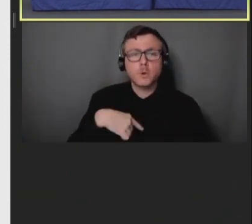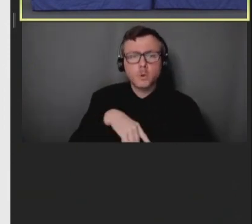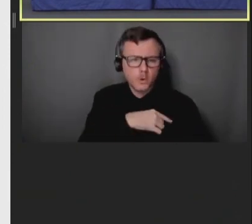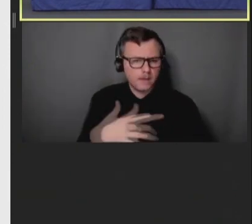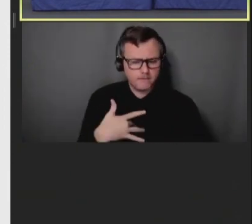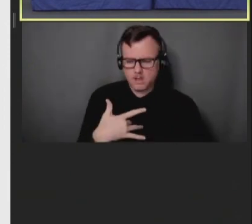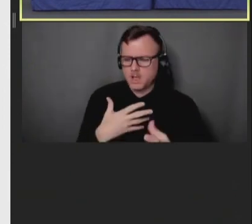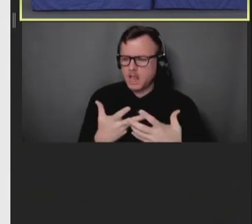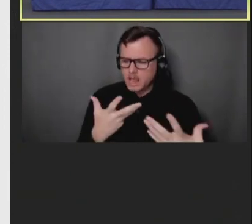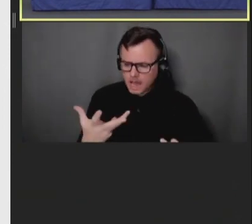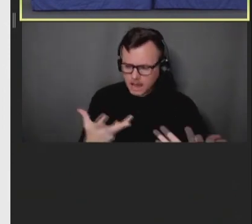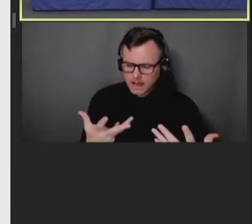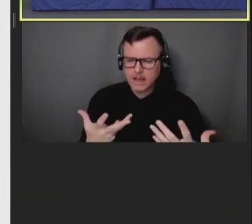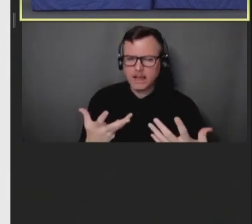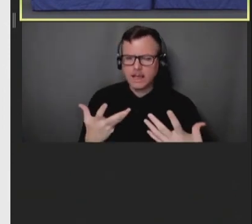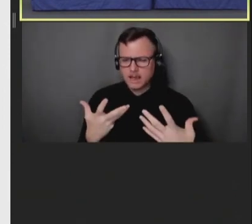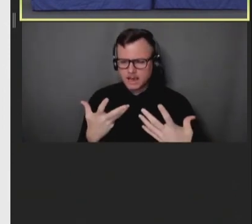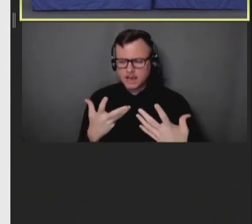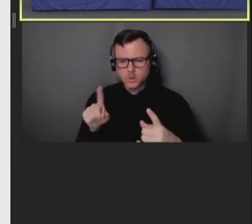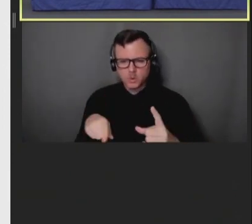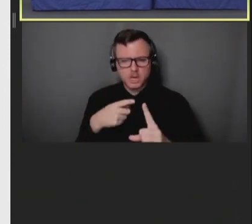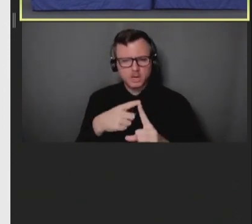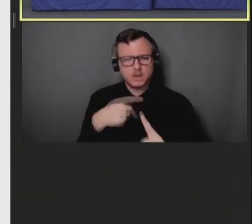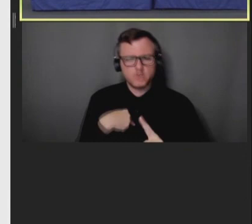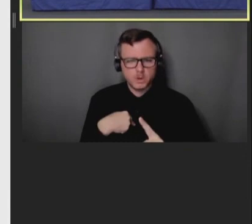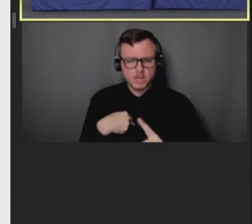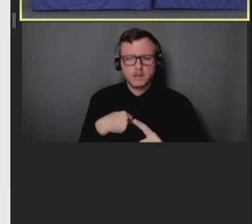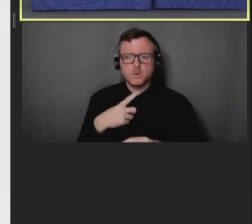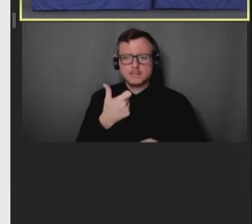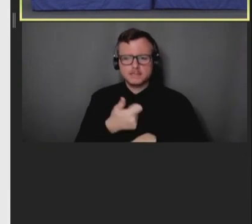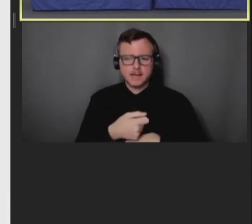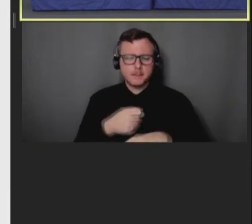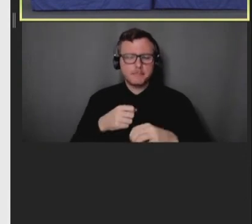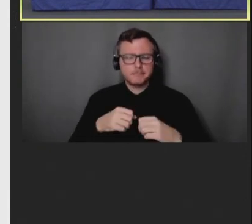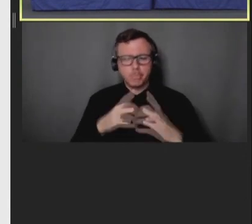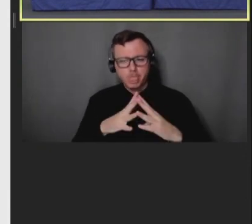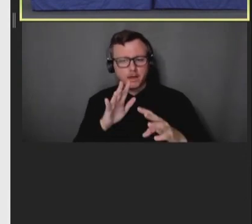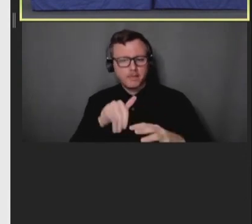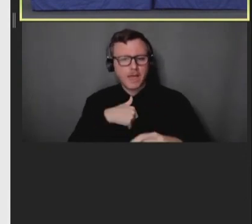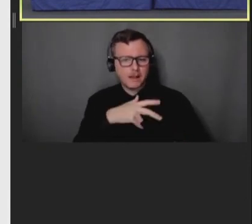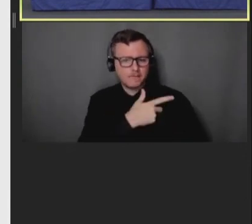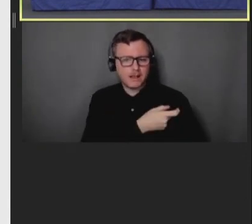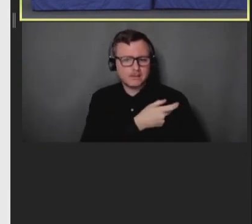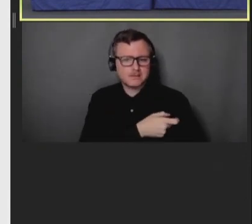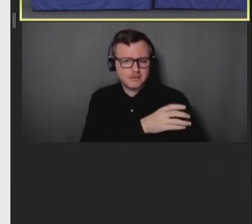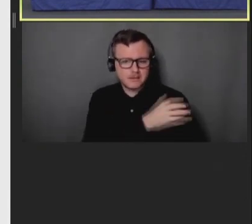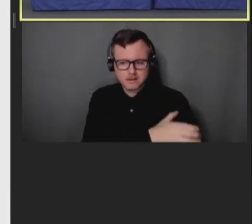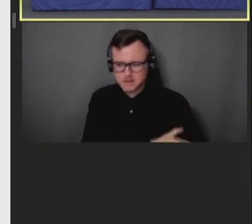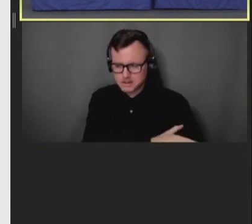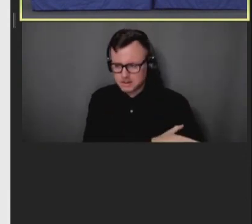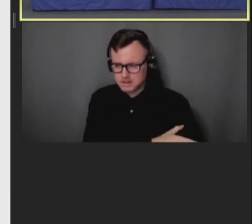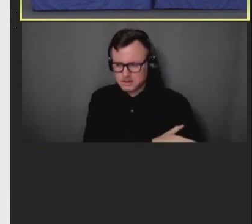that when we were putting this vaccine clinic together. We received no remuneration whatsoever,